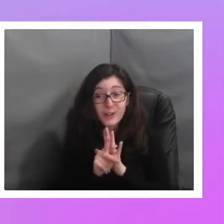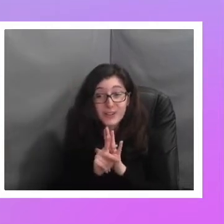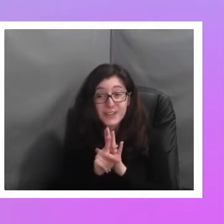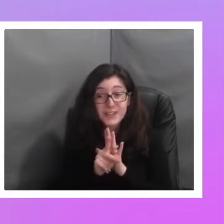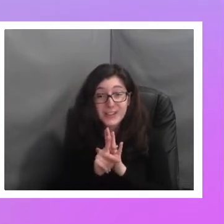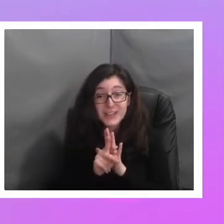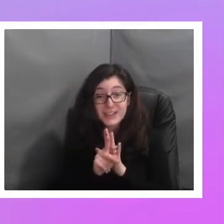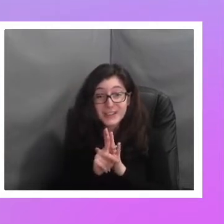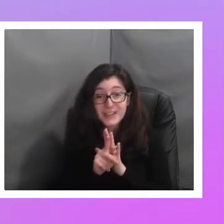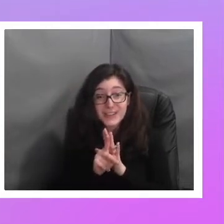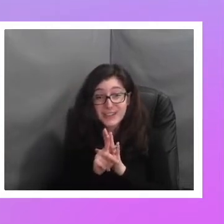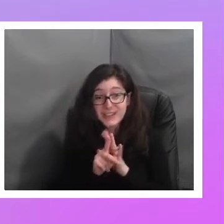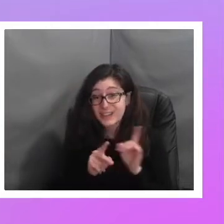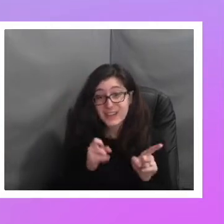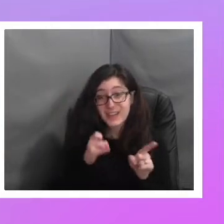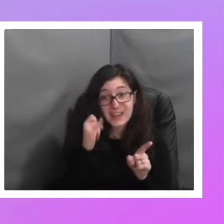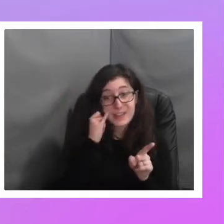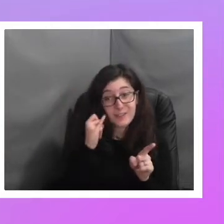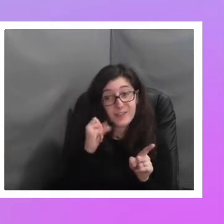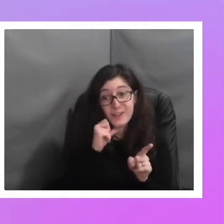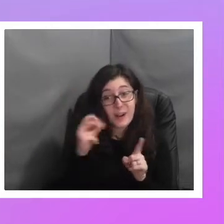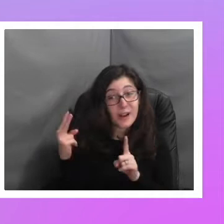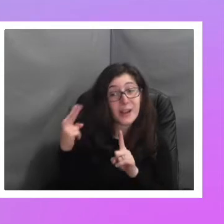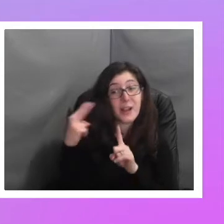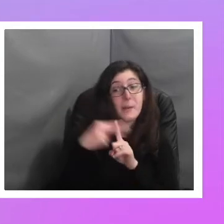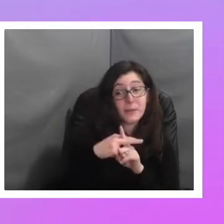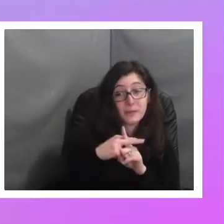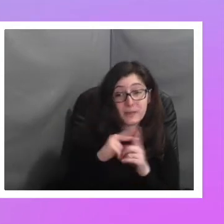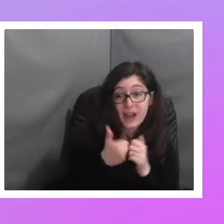if they're not implemented through internal policies